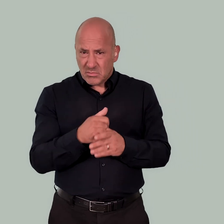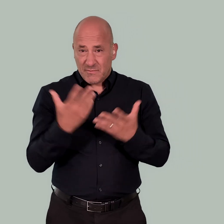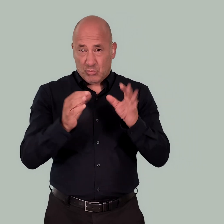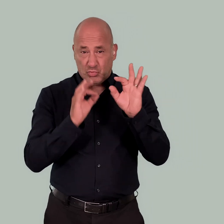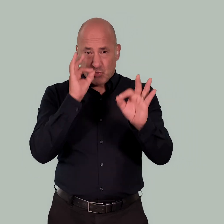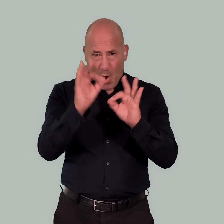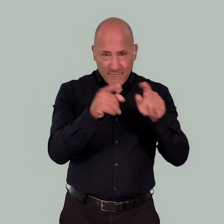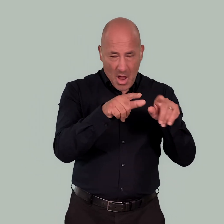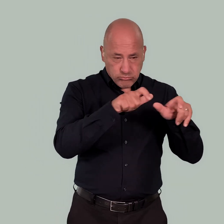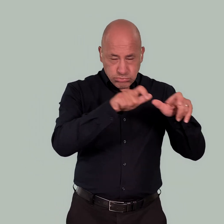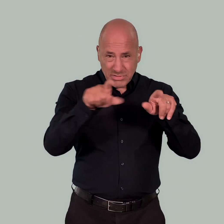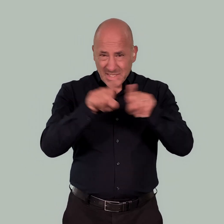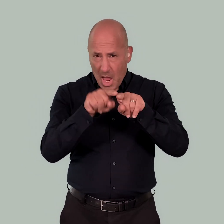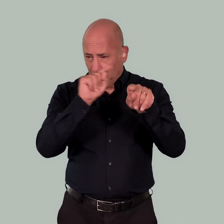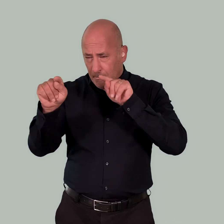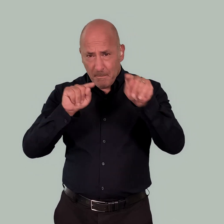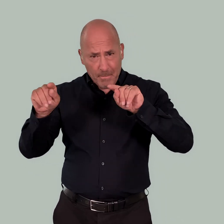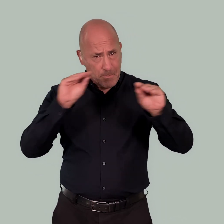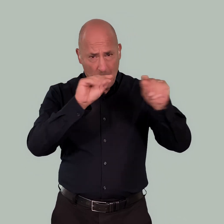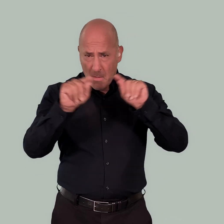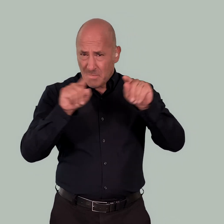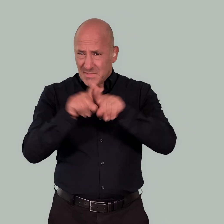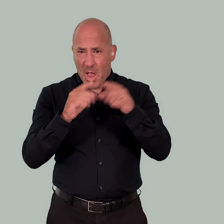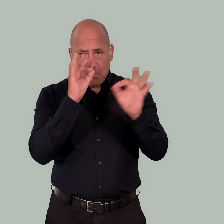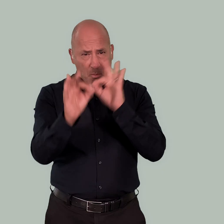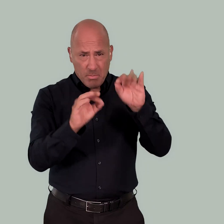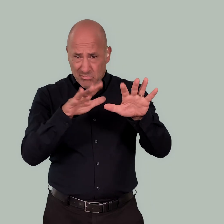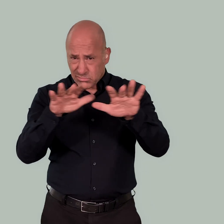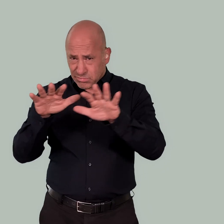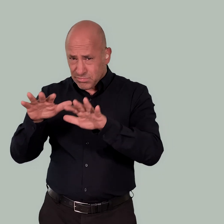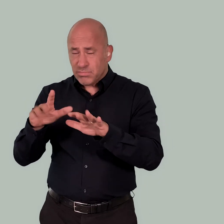“Even if survey measures were consistent within and across surveys,